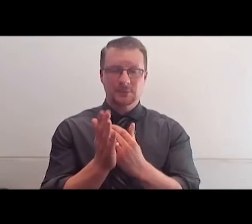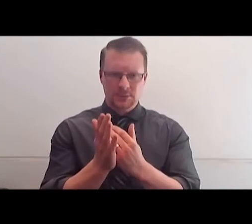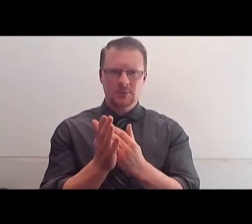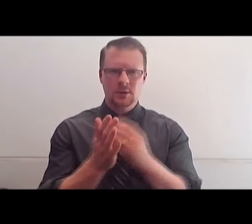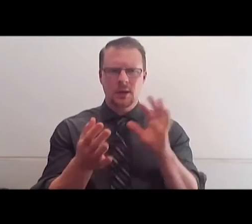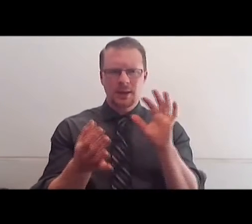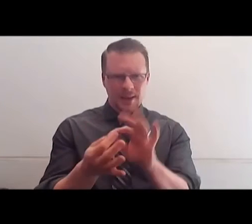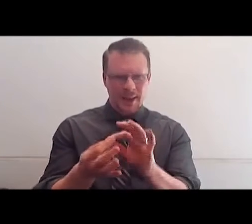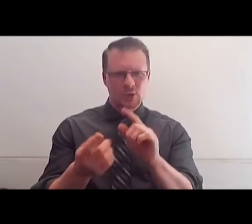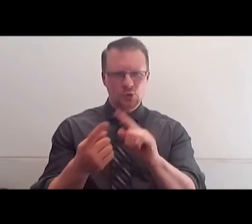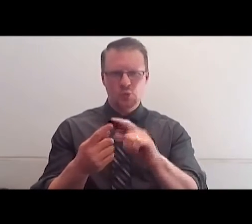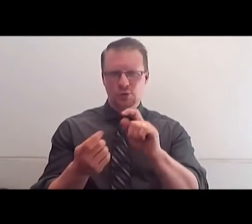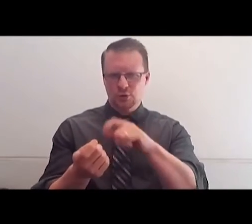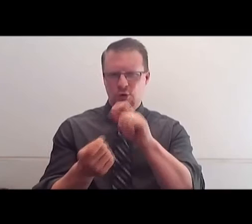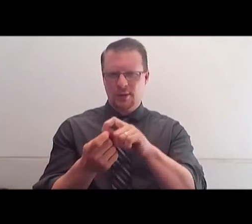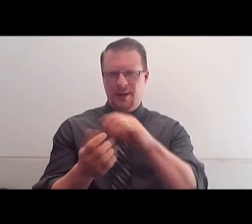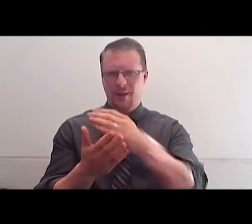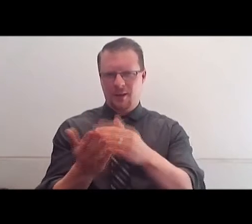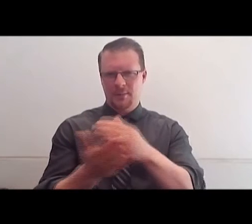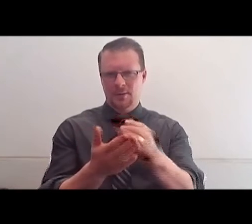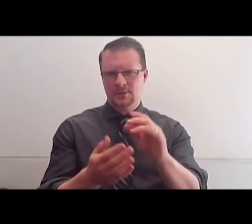connected to cultural humility elements.